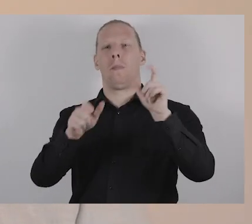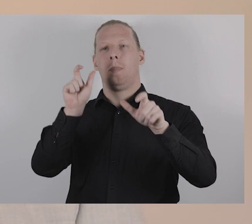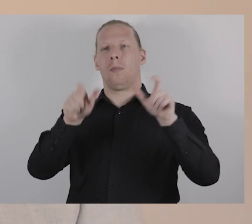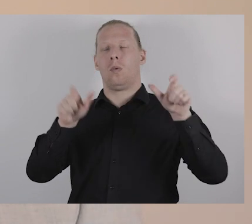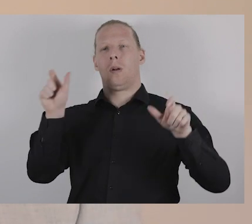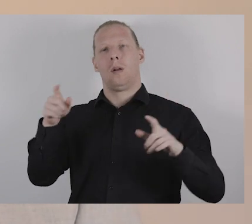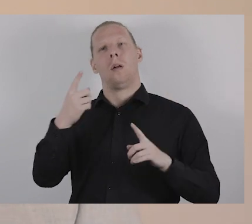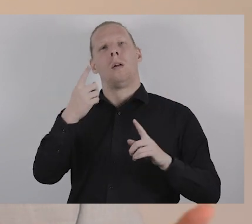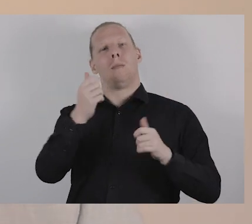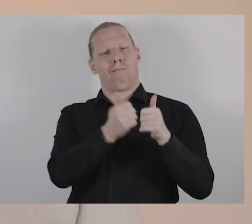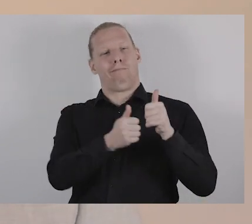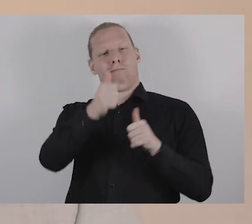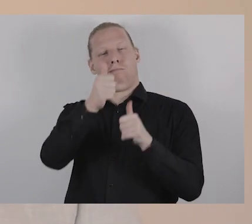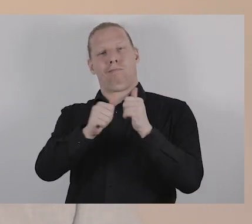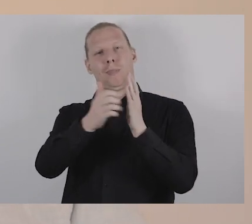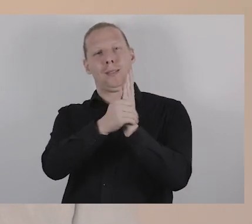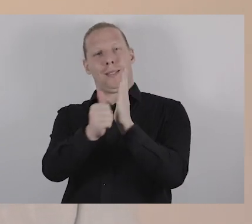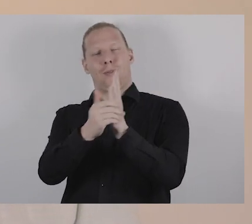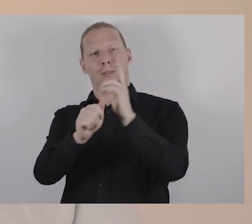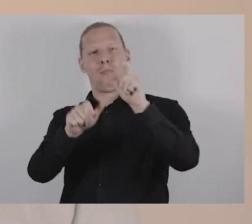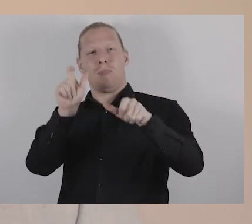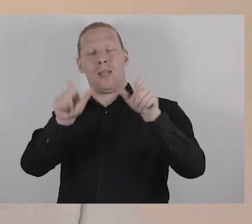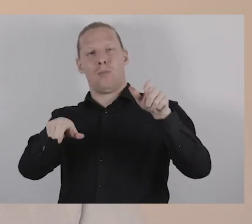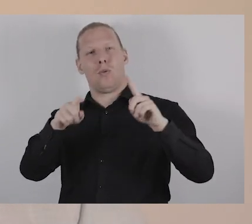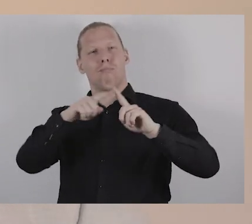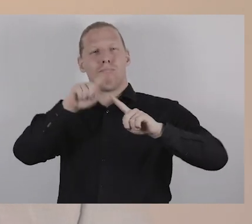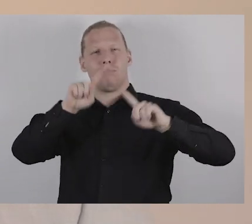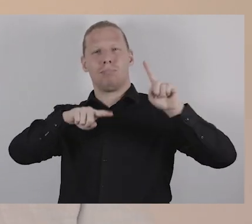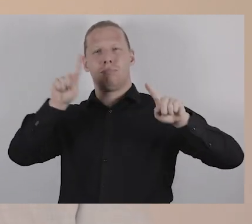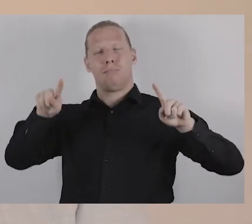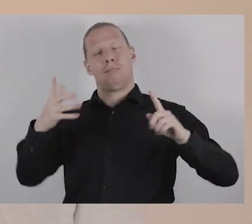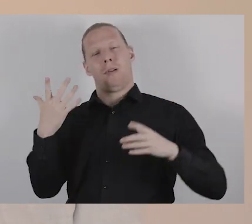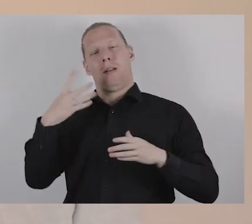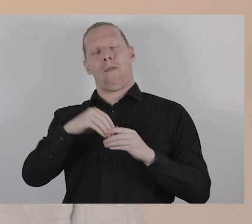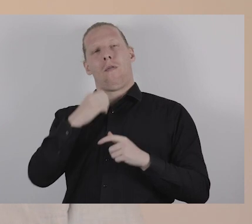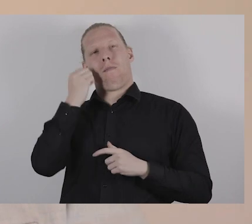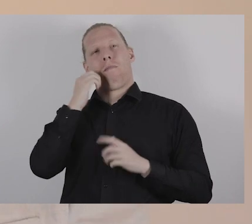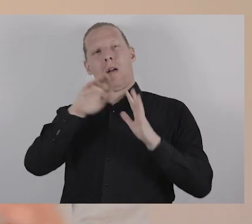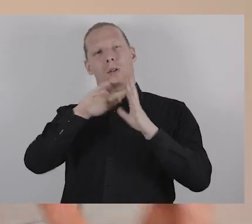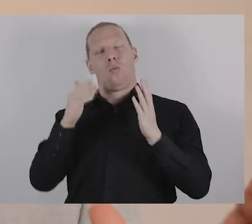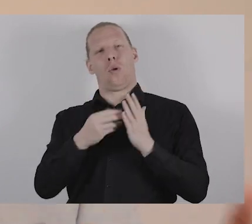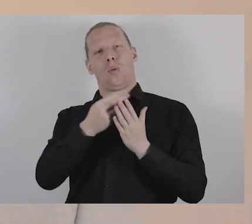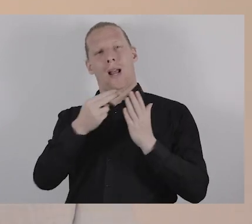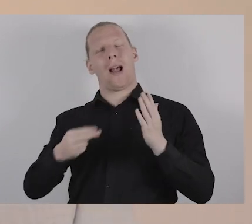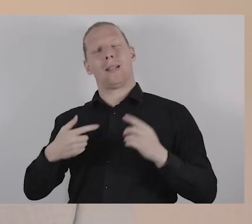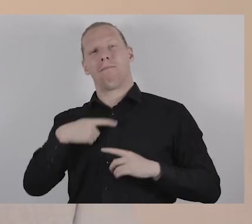My acknowledgements are many to the noble men and women, the emerging artists of the Māori arts world.